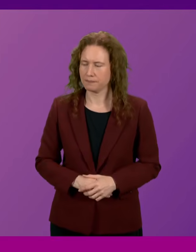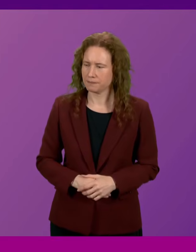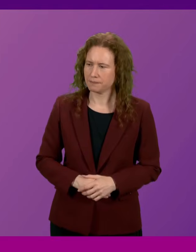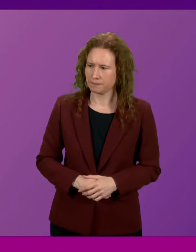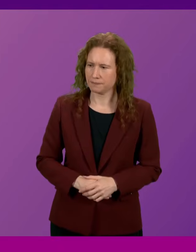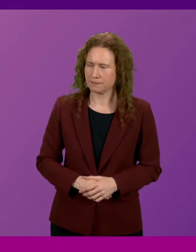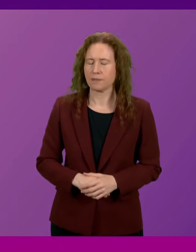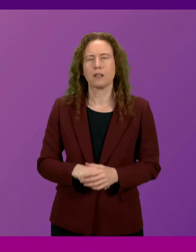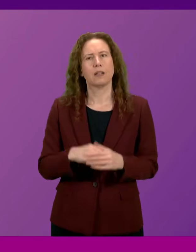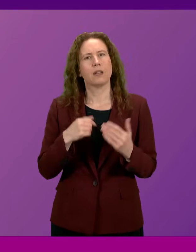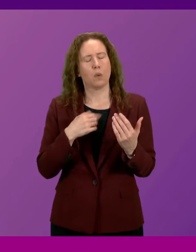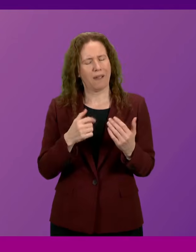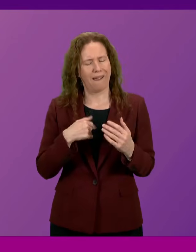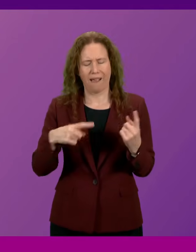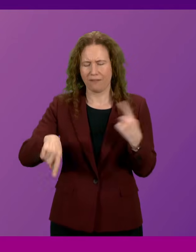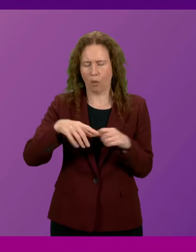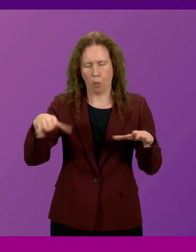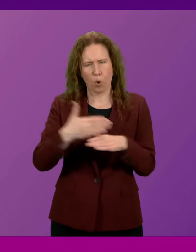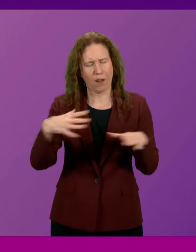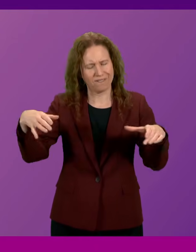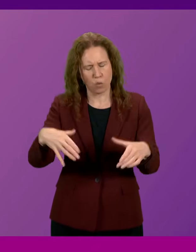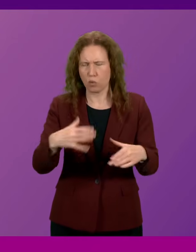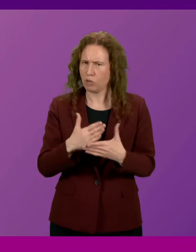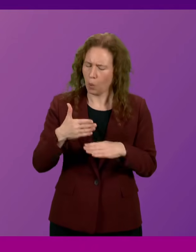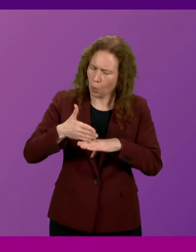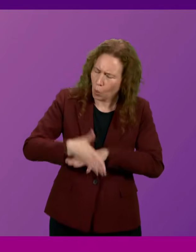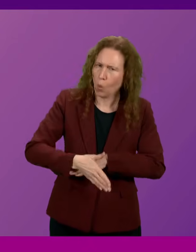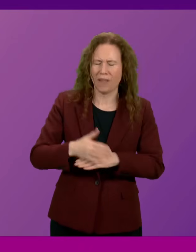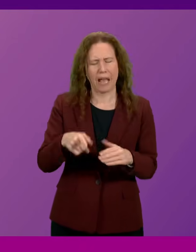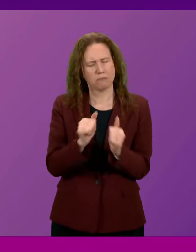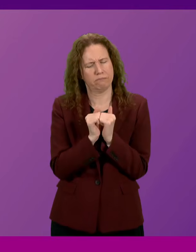Our tireless and dedicated workforce is the greatest asset of our national health service so,